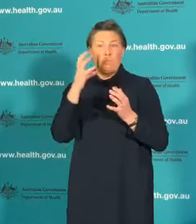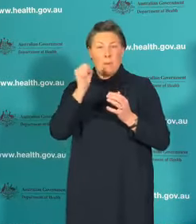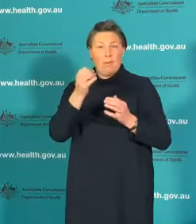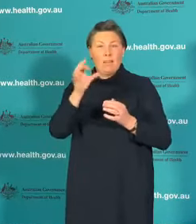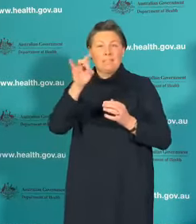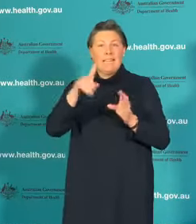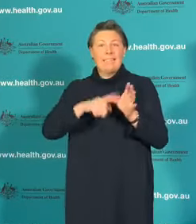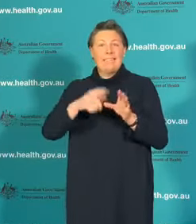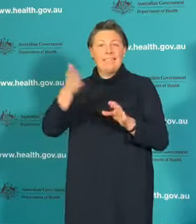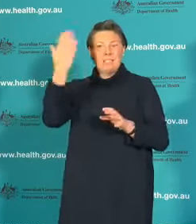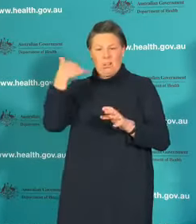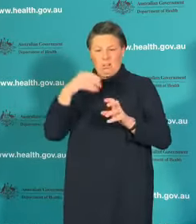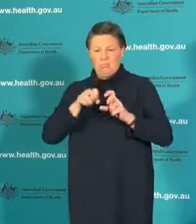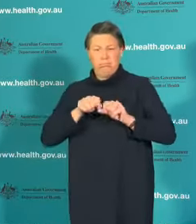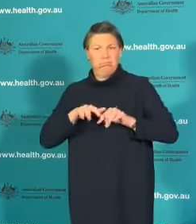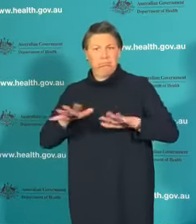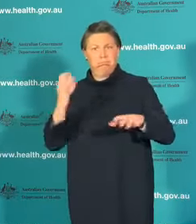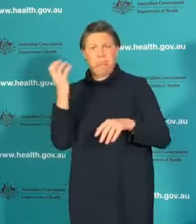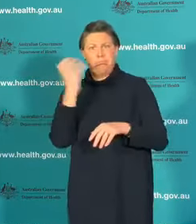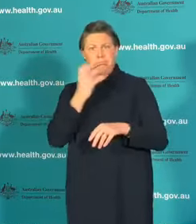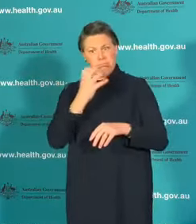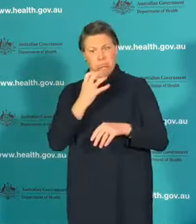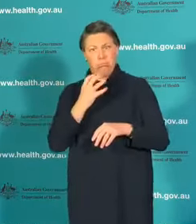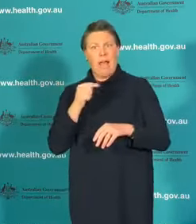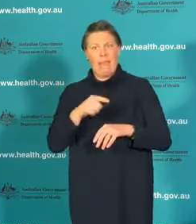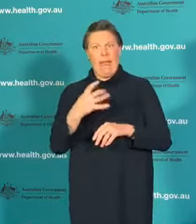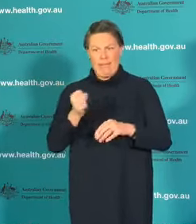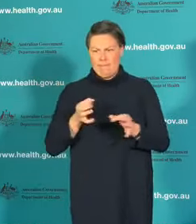And so this is the base of the plan which each of the residential aged care